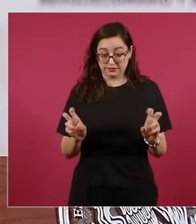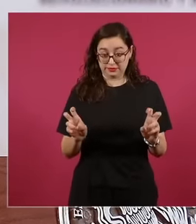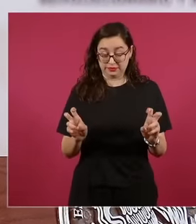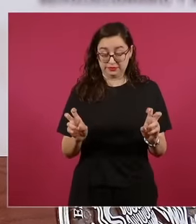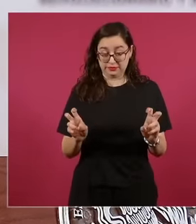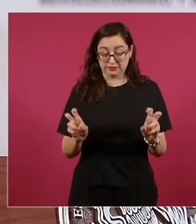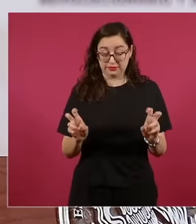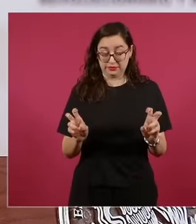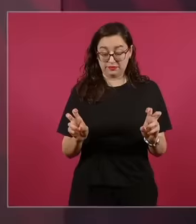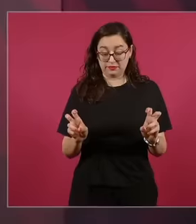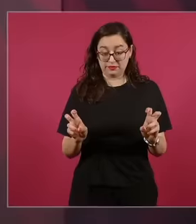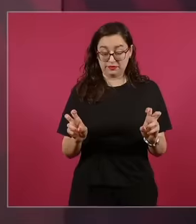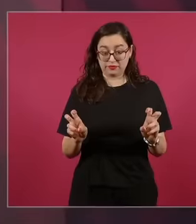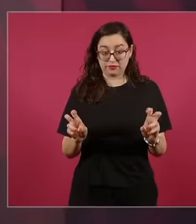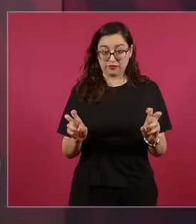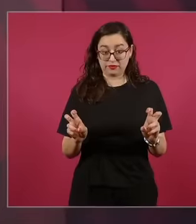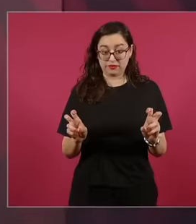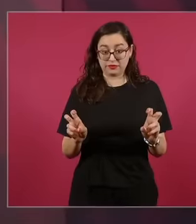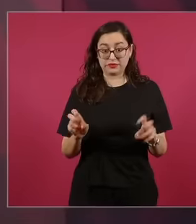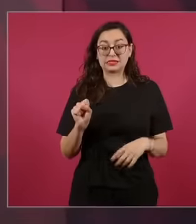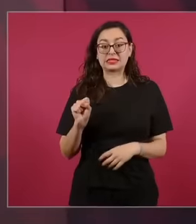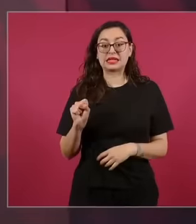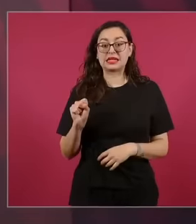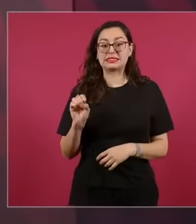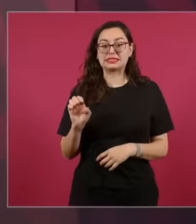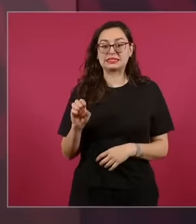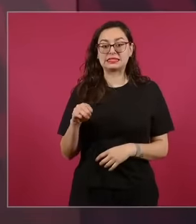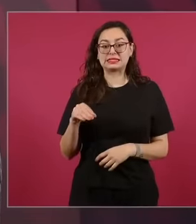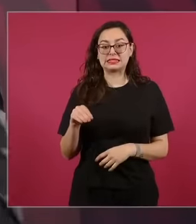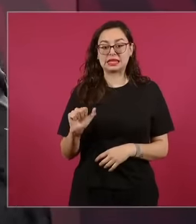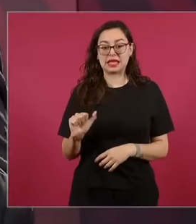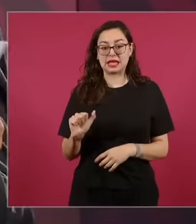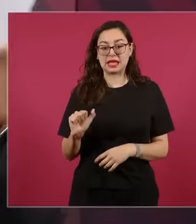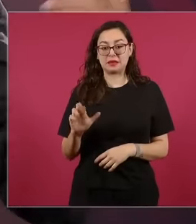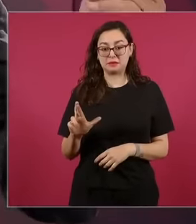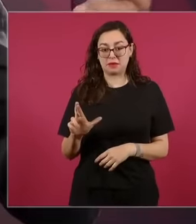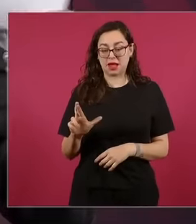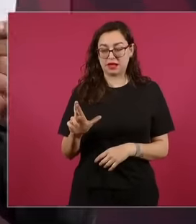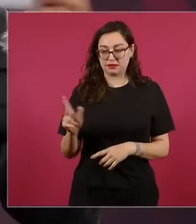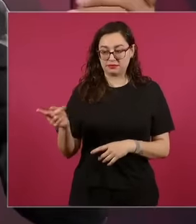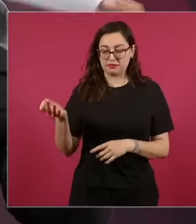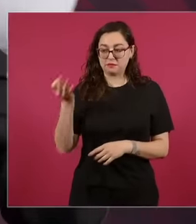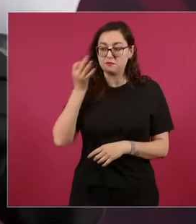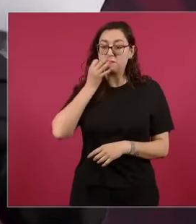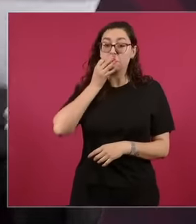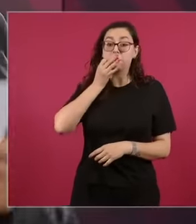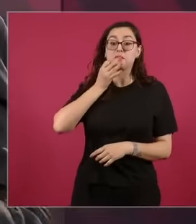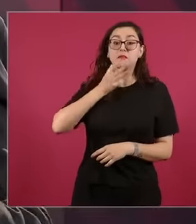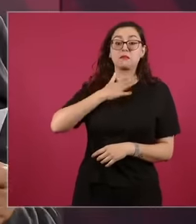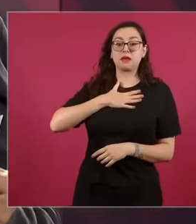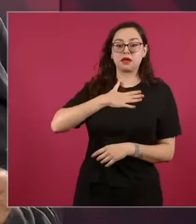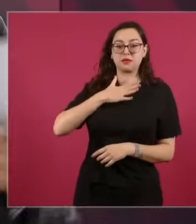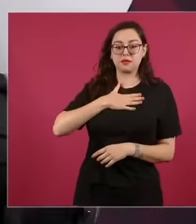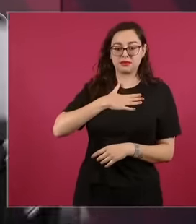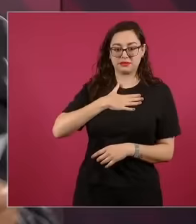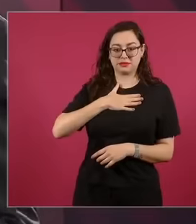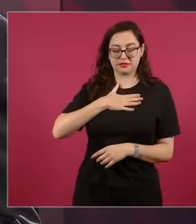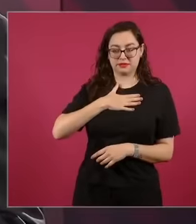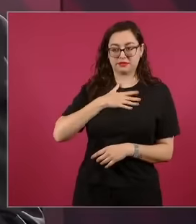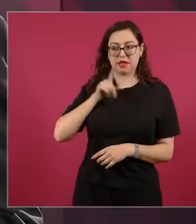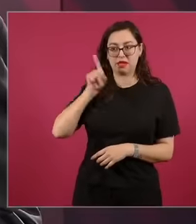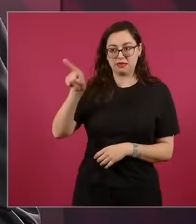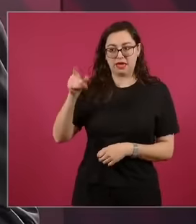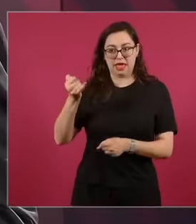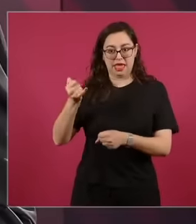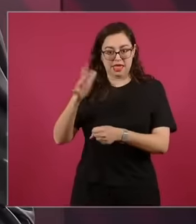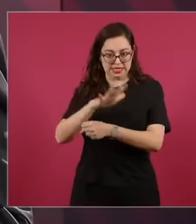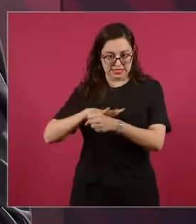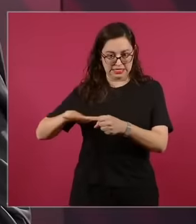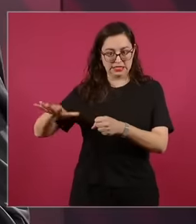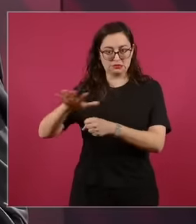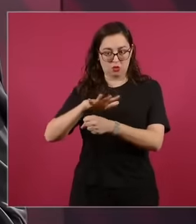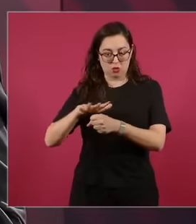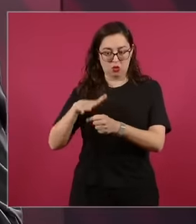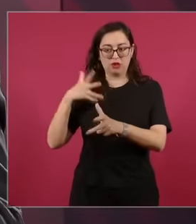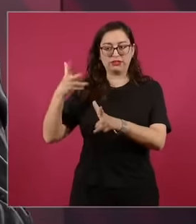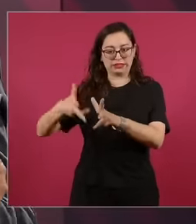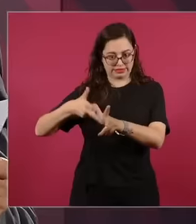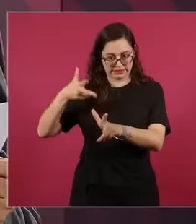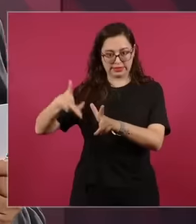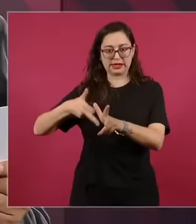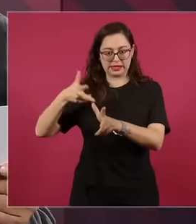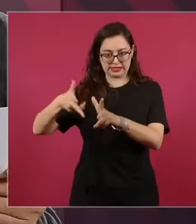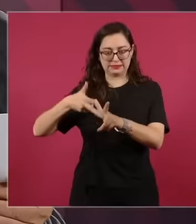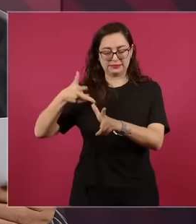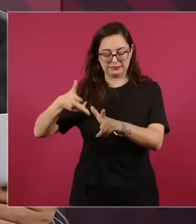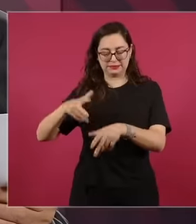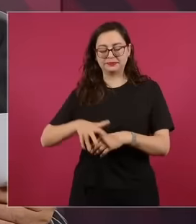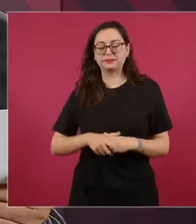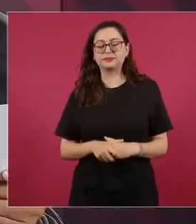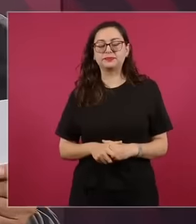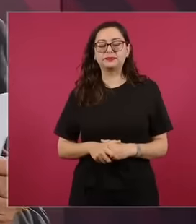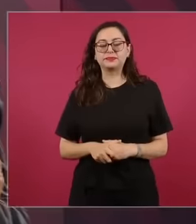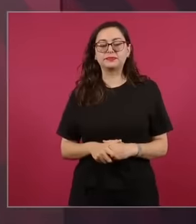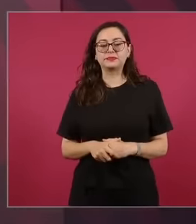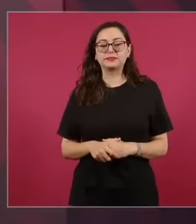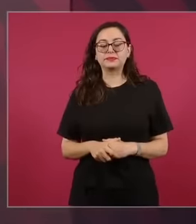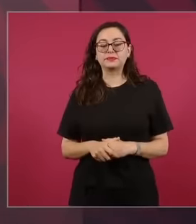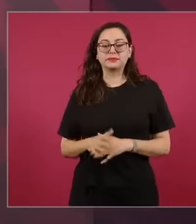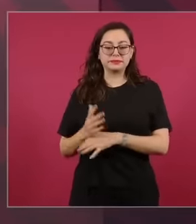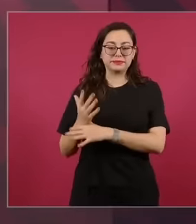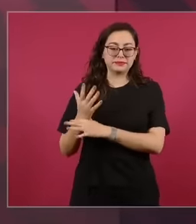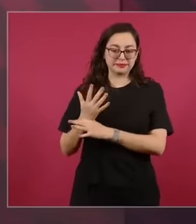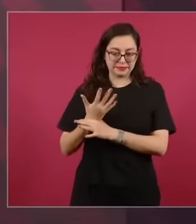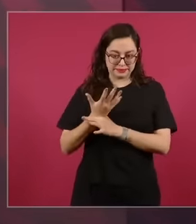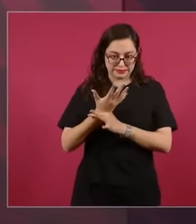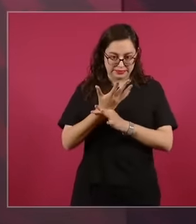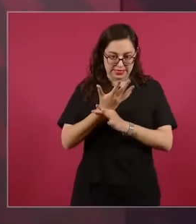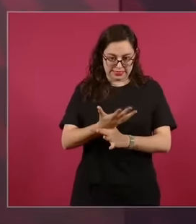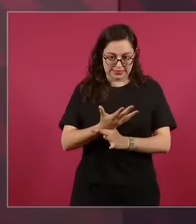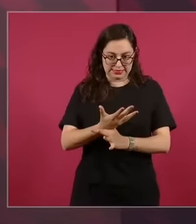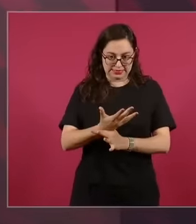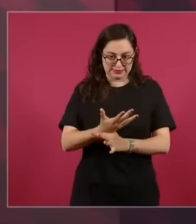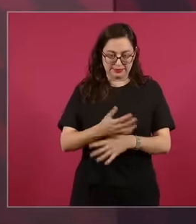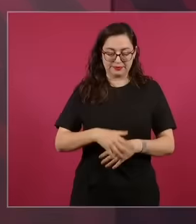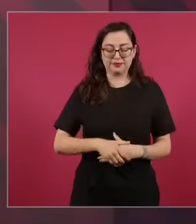from the Secretary of the Navy they manage the train of the I'm going to read the note they gave to Fue